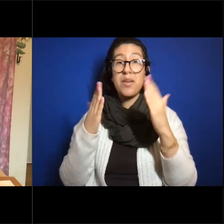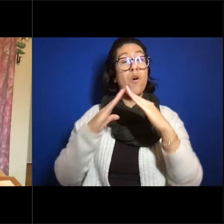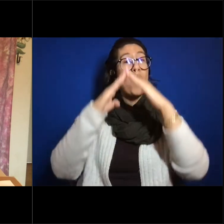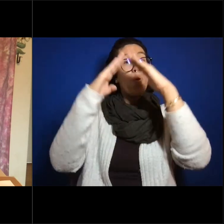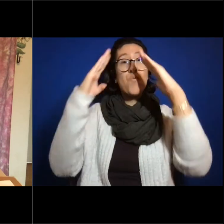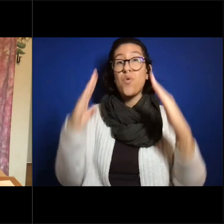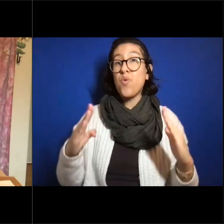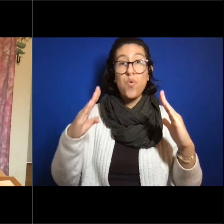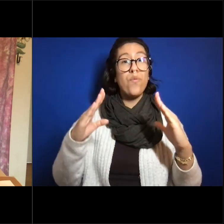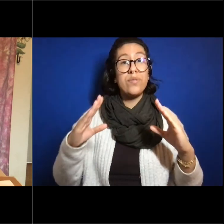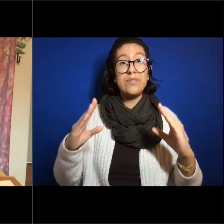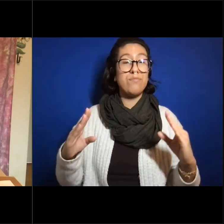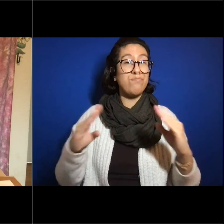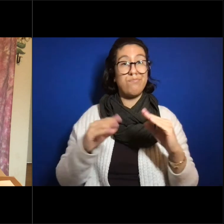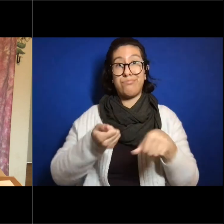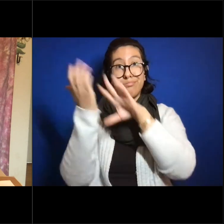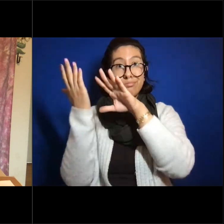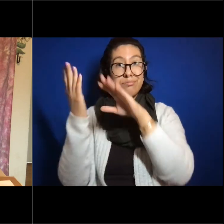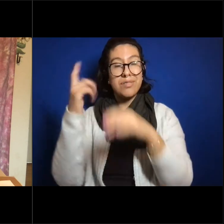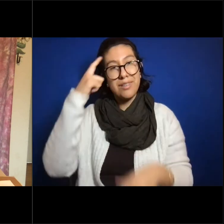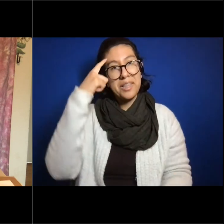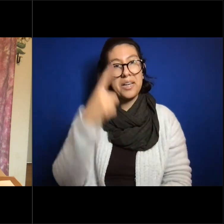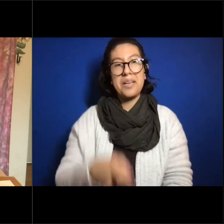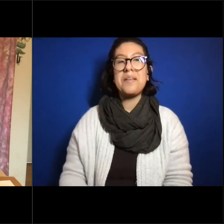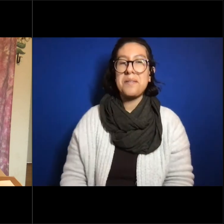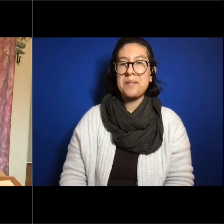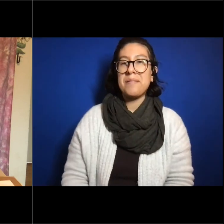We give it a try. [Grace] Yes I'm excited. All right move on.